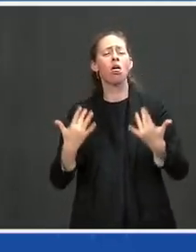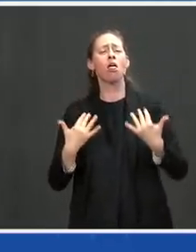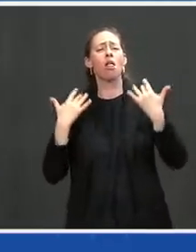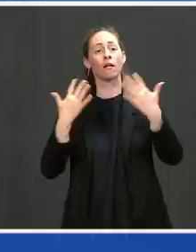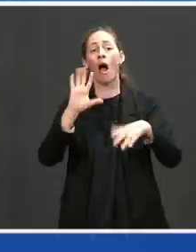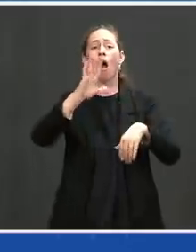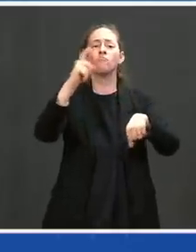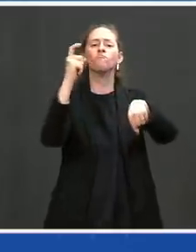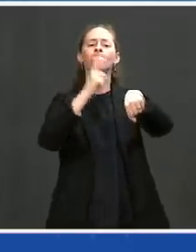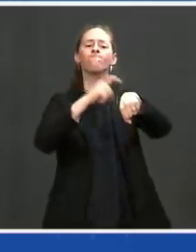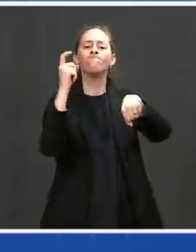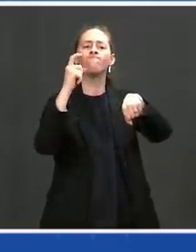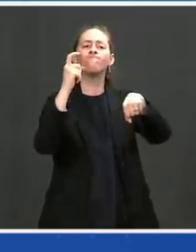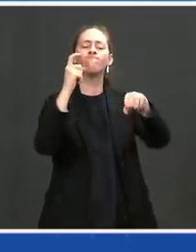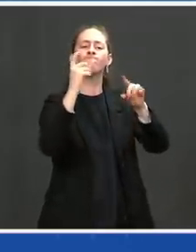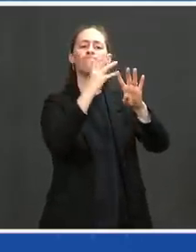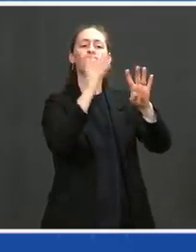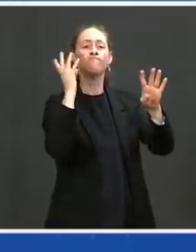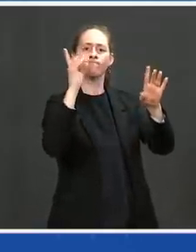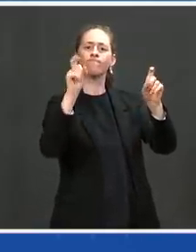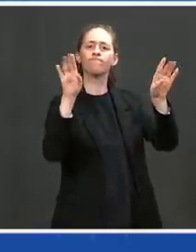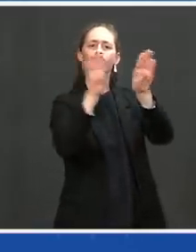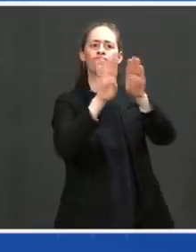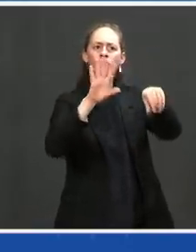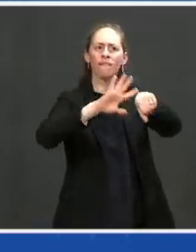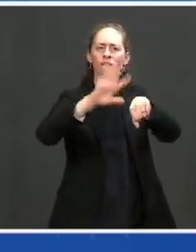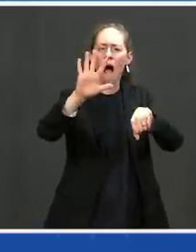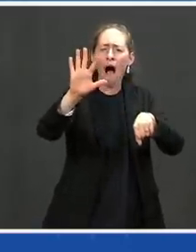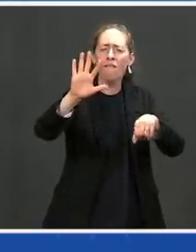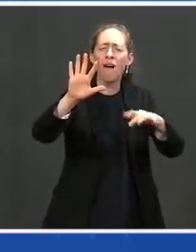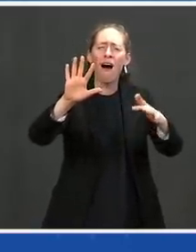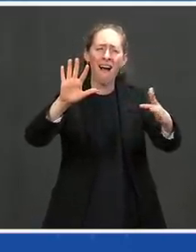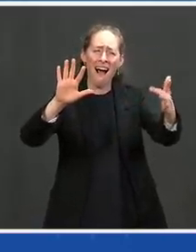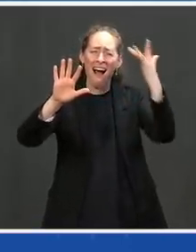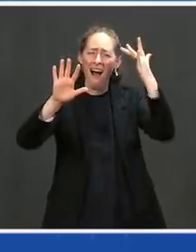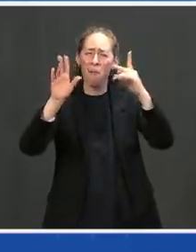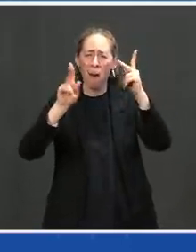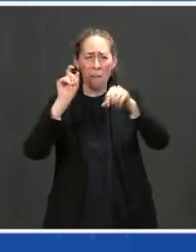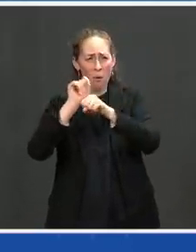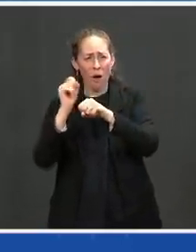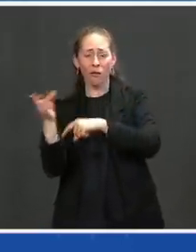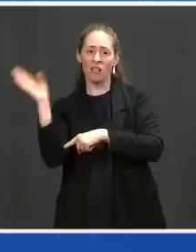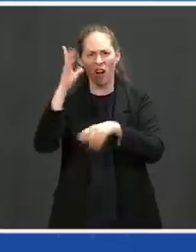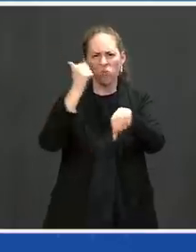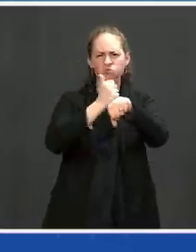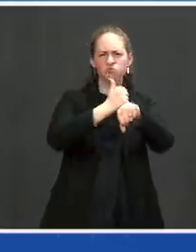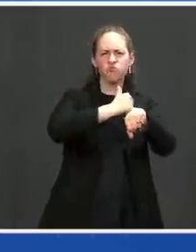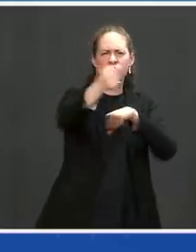when working people are just getting off work; deciding that there will be no absentee ballots